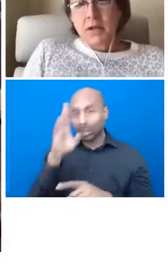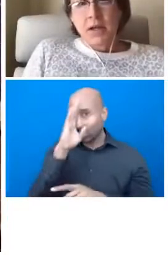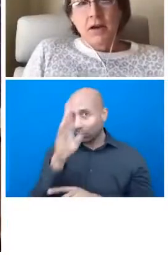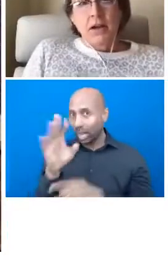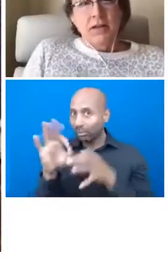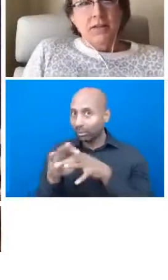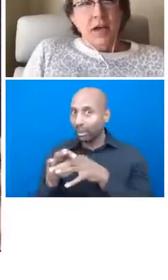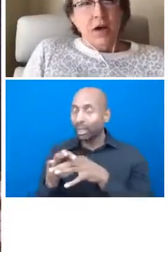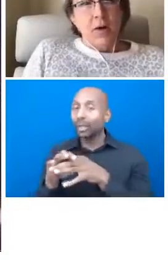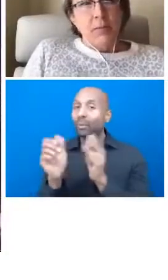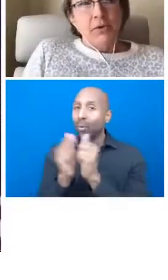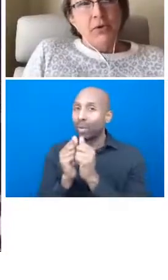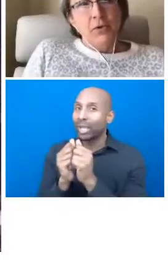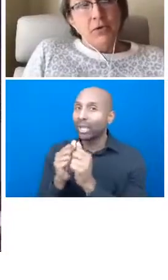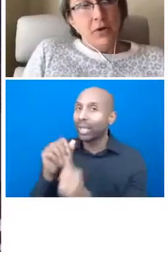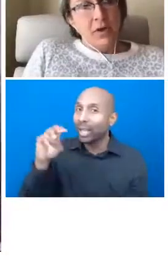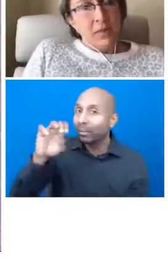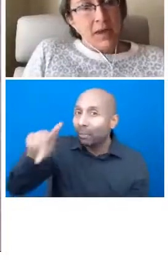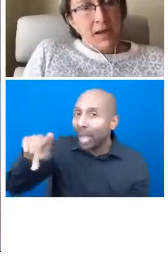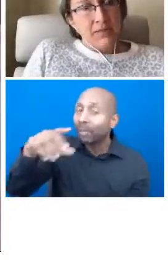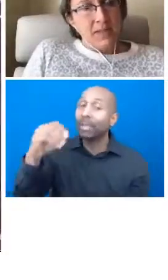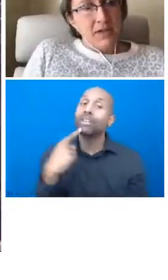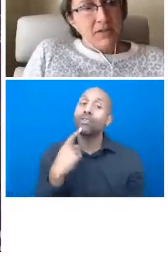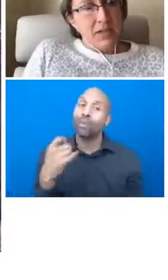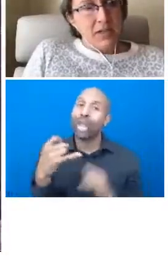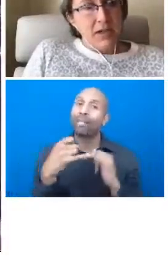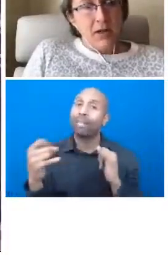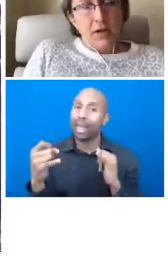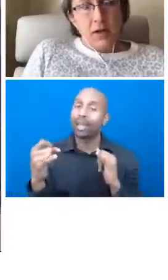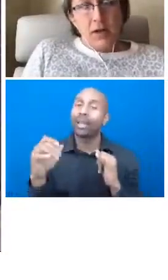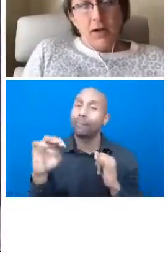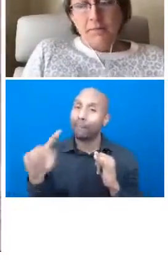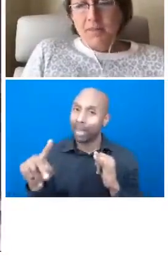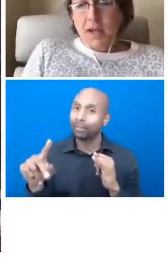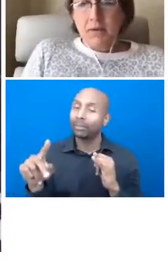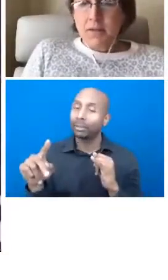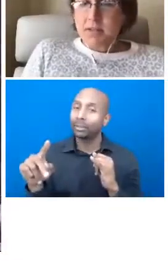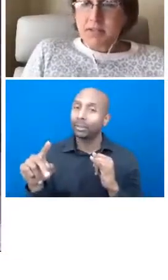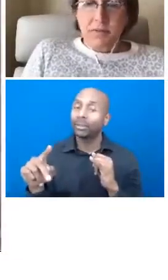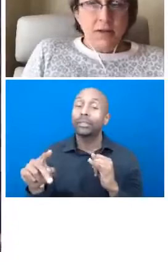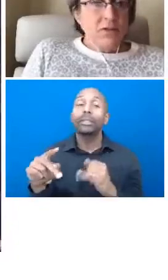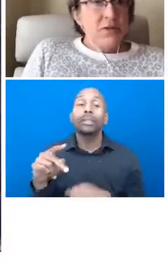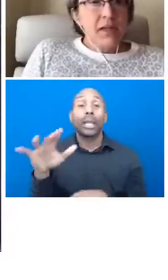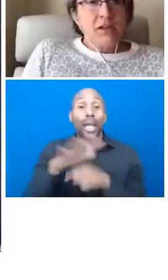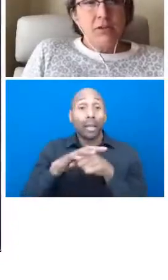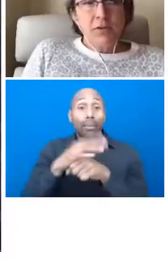The areas that are blue on the maps sits around Tulane University.